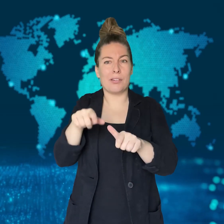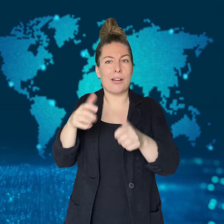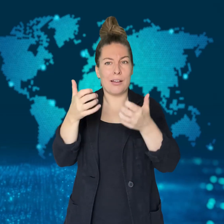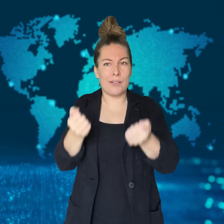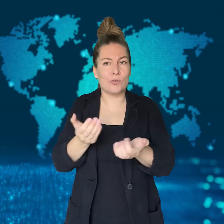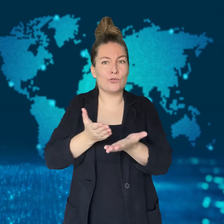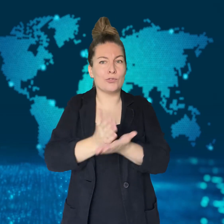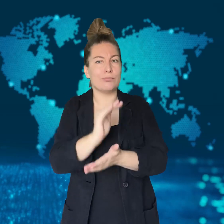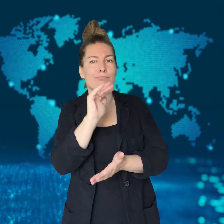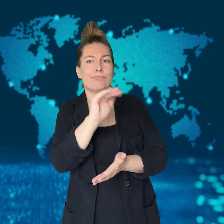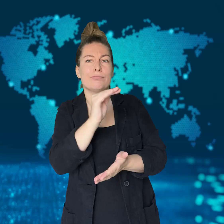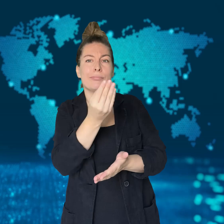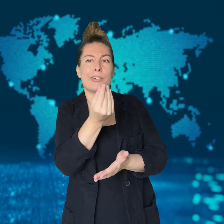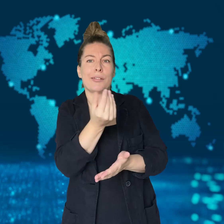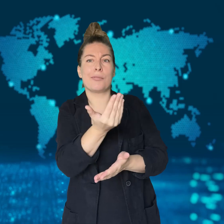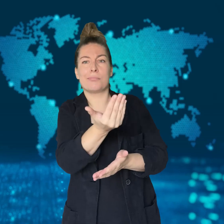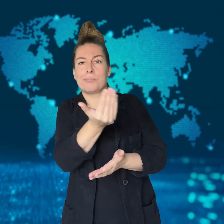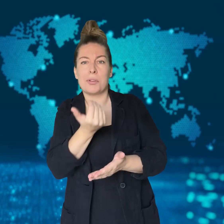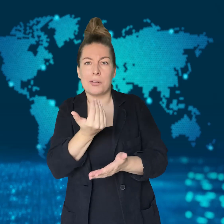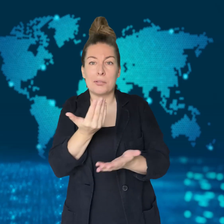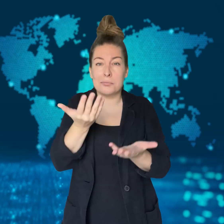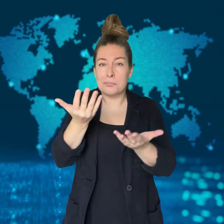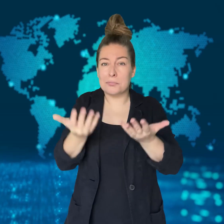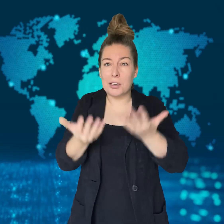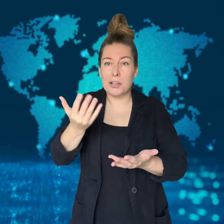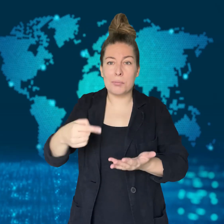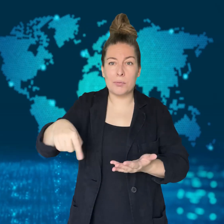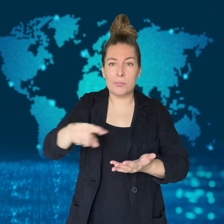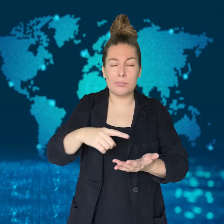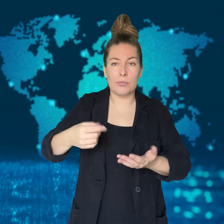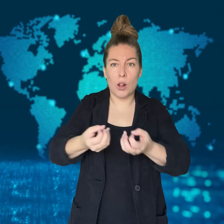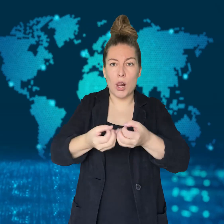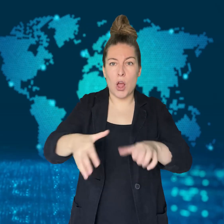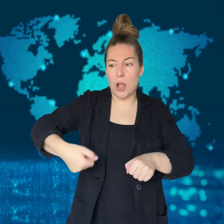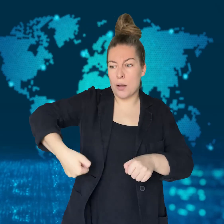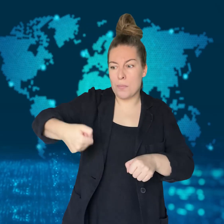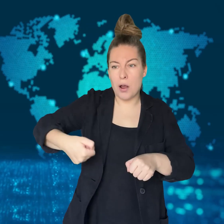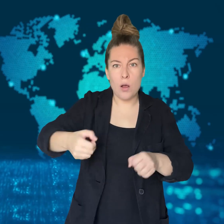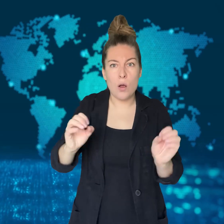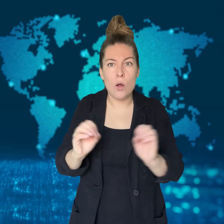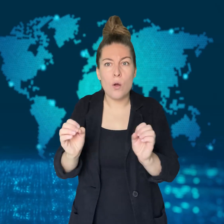bags that are lost or damaged.